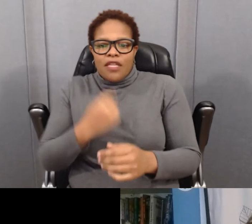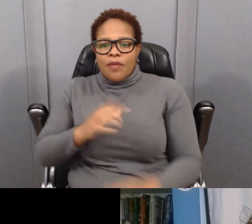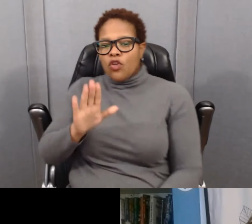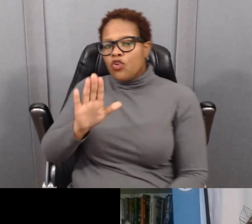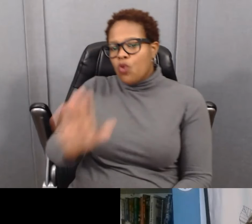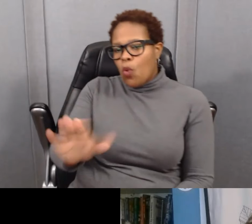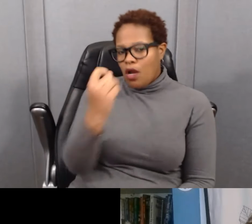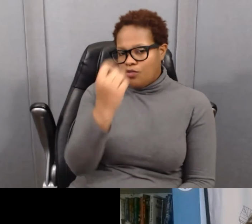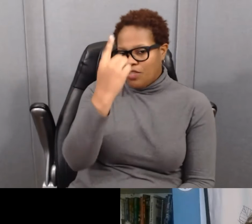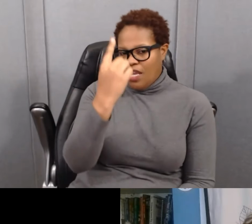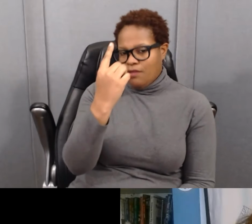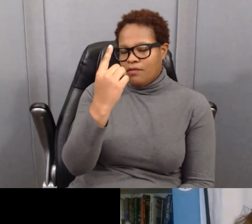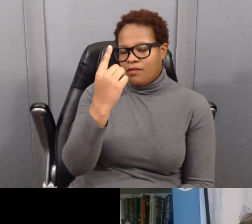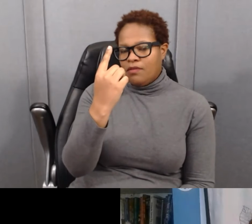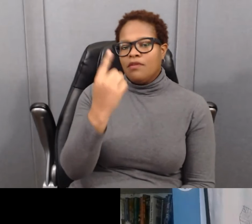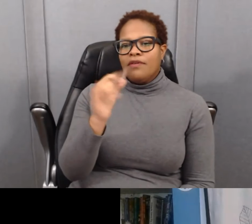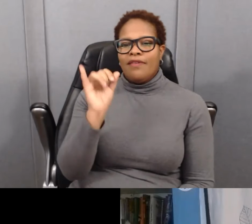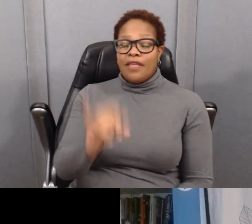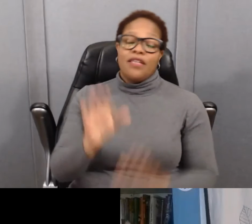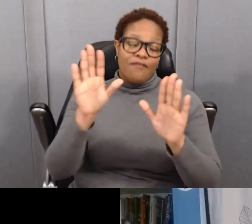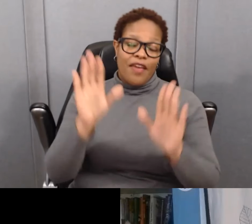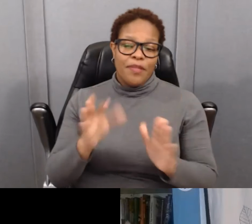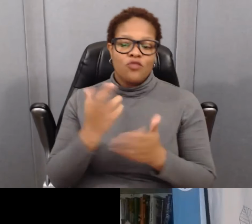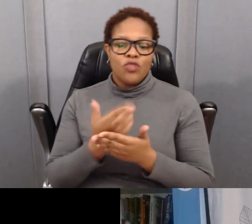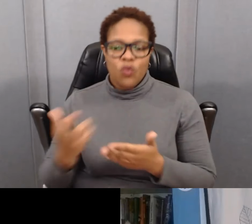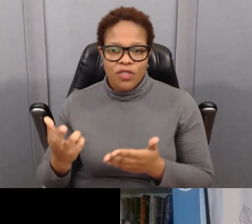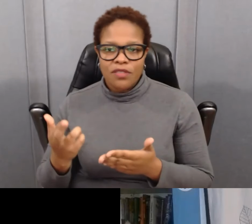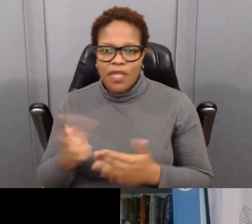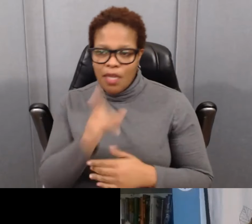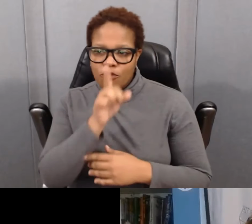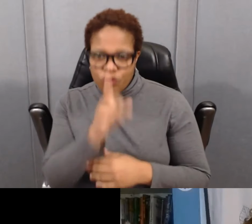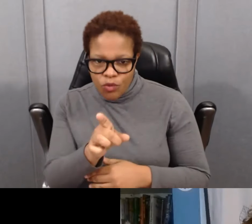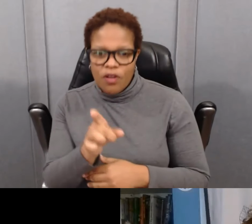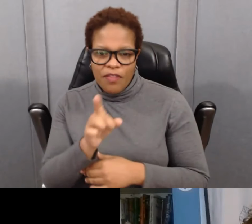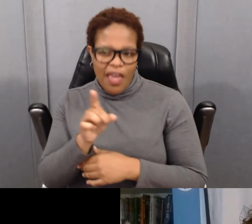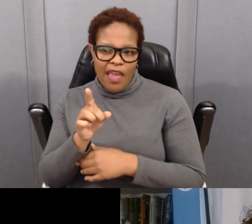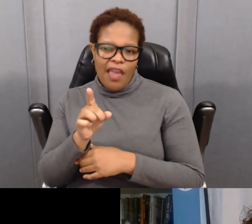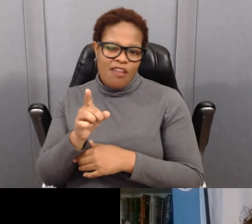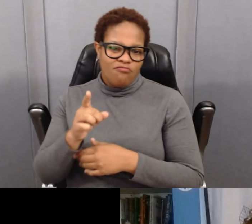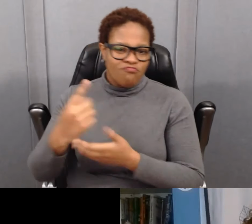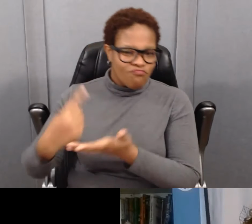So I think that's a fabulous resource and I'm pretty sure they get into some cultural competency stuff within that.